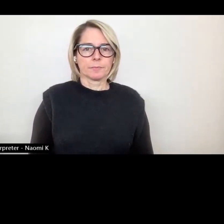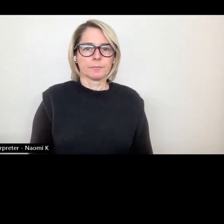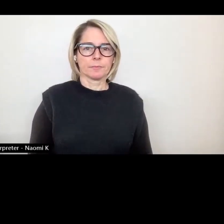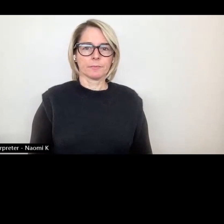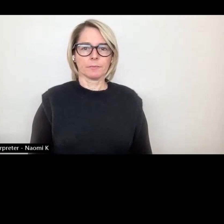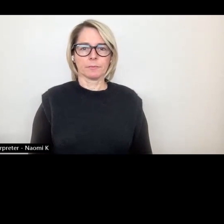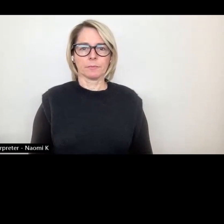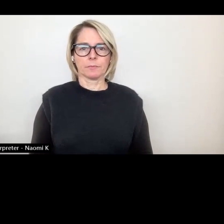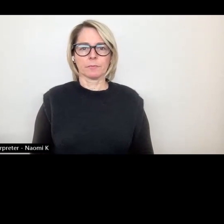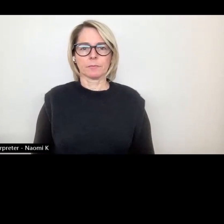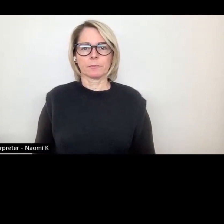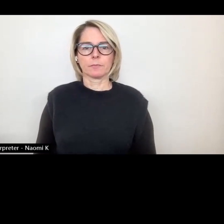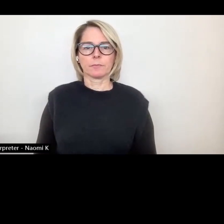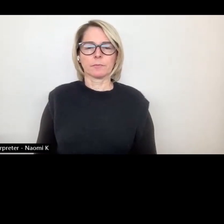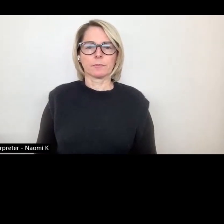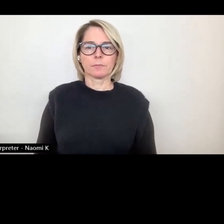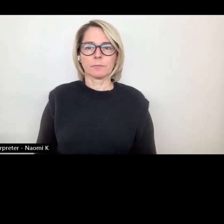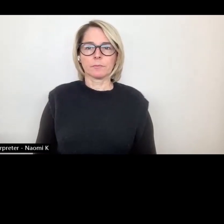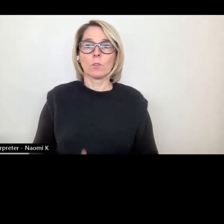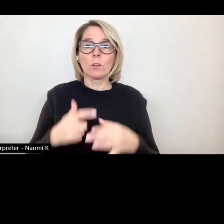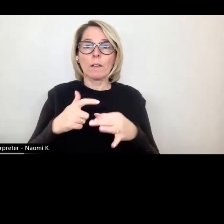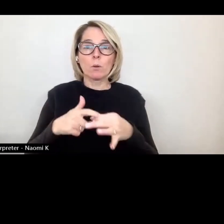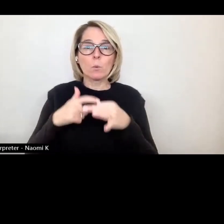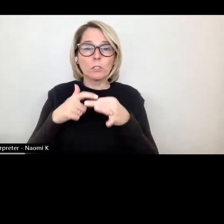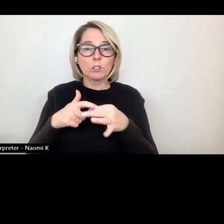Are there other questions we received prior? Here we go.